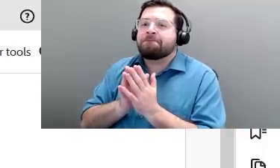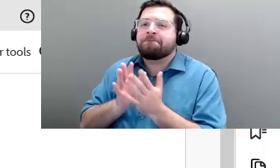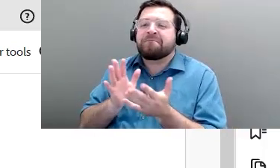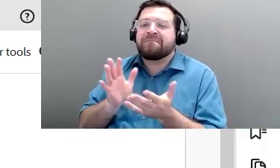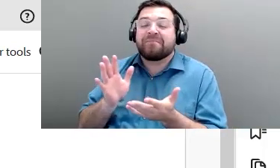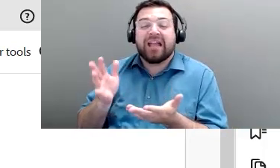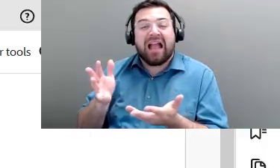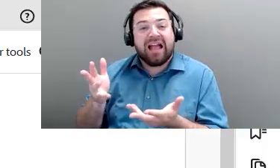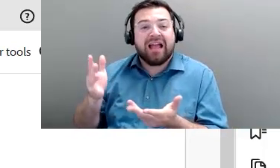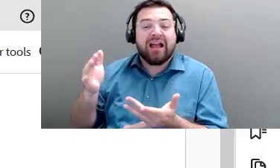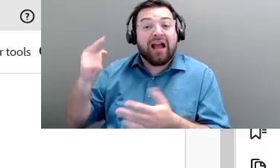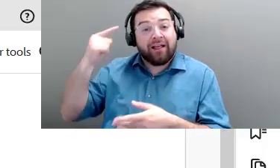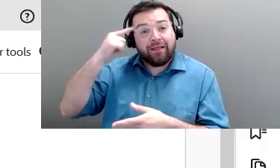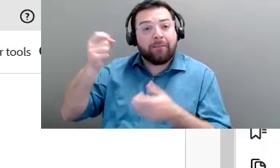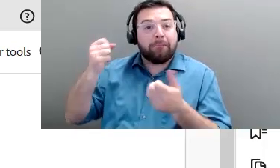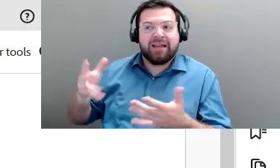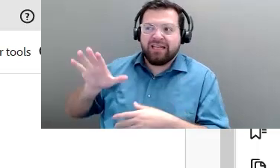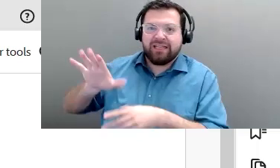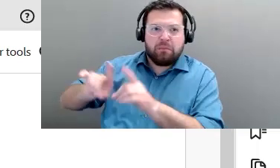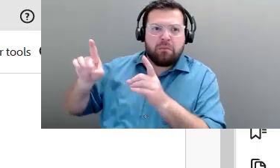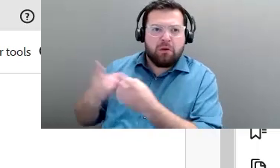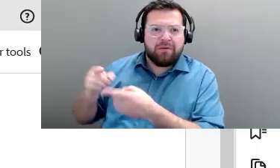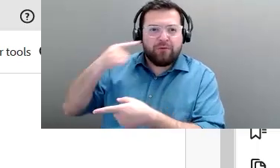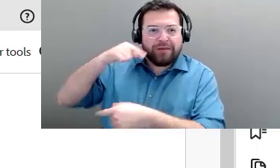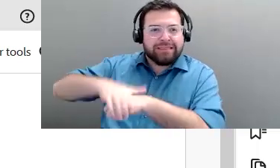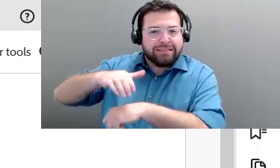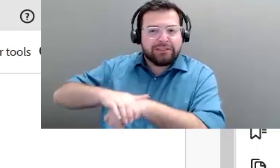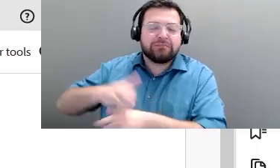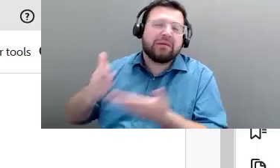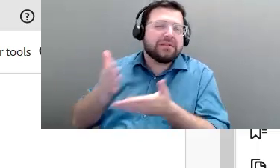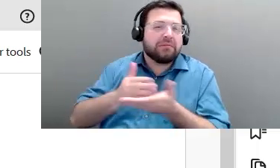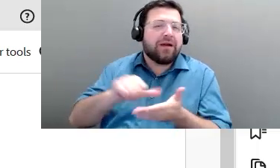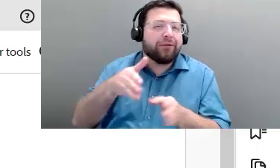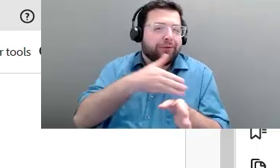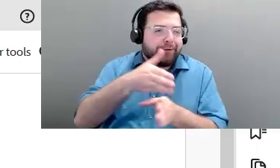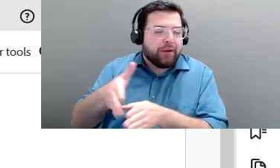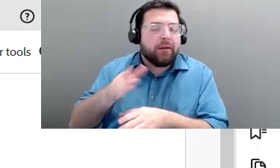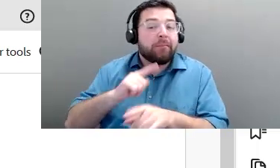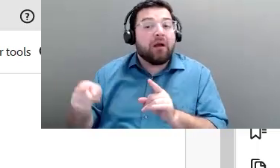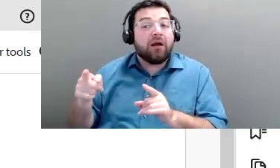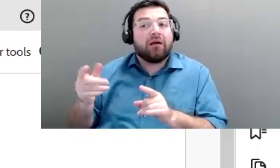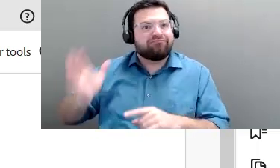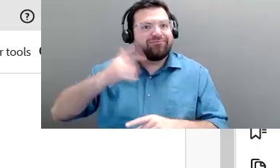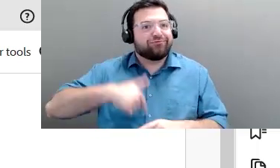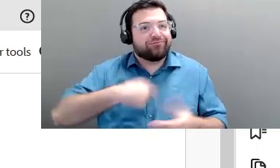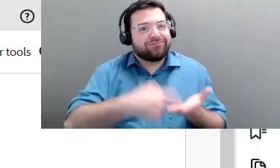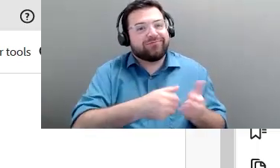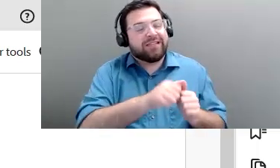a lot of our English faculty do this, maybe, other disciplines as well. We were talking to a math instructor, on Wednesday